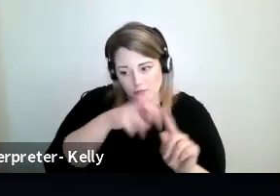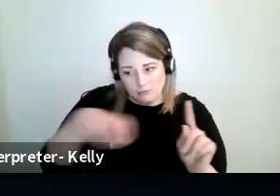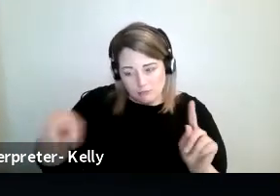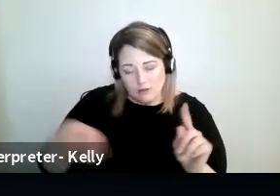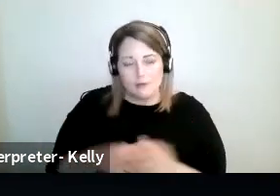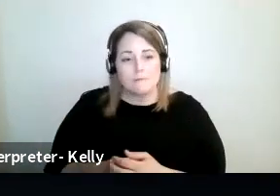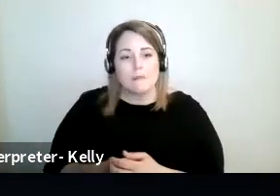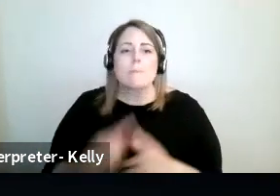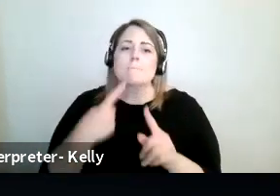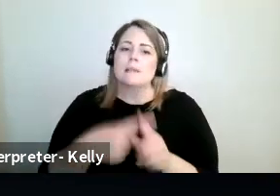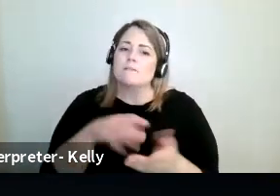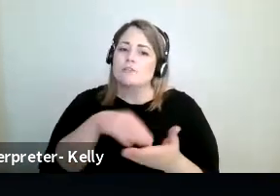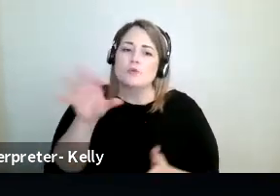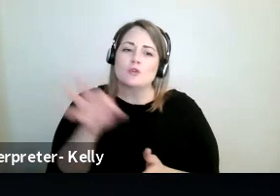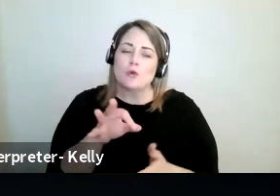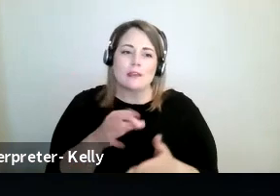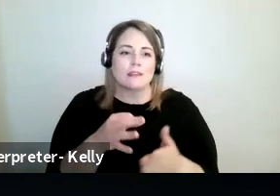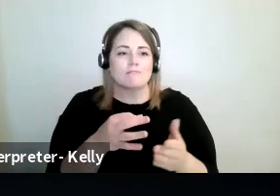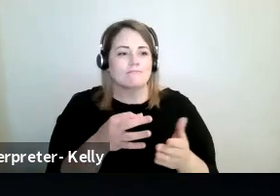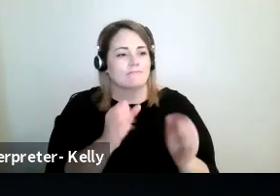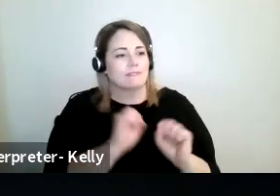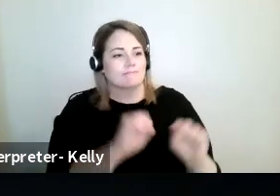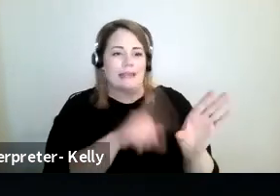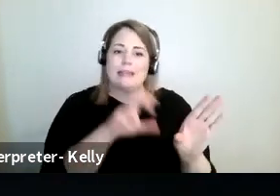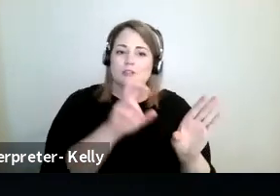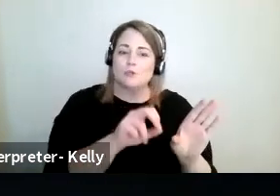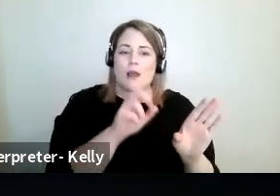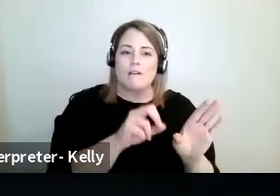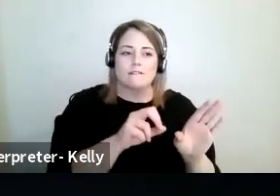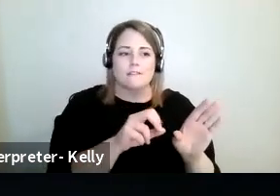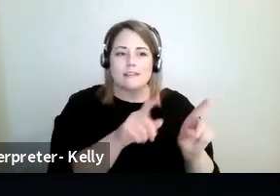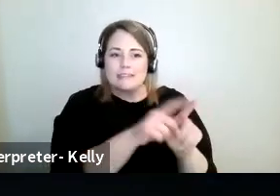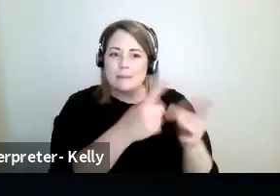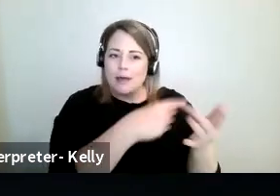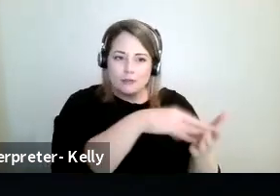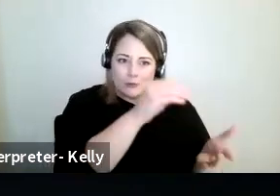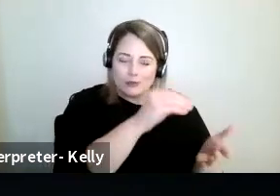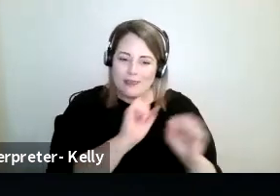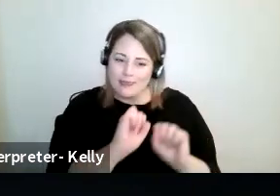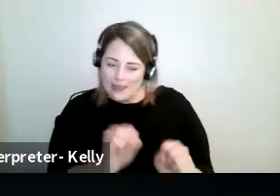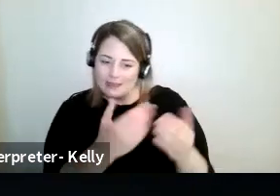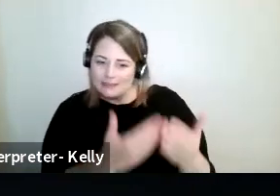12 getting their studies and stuff like that, for those students who for a whole range of different